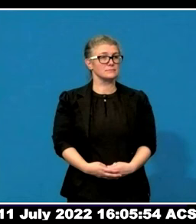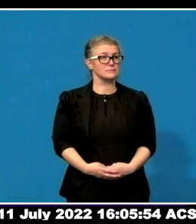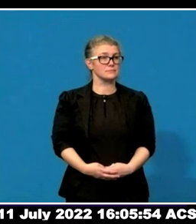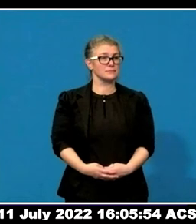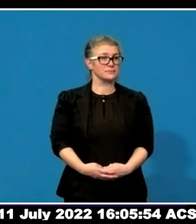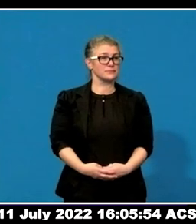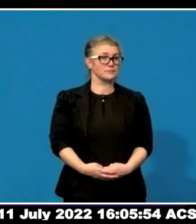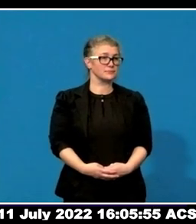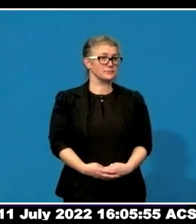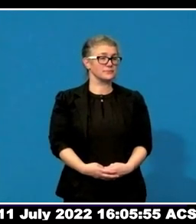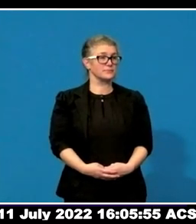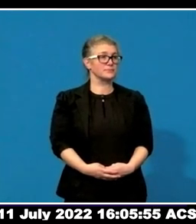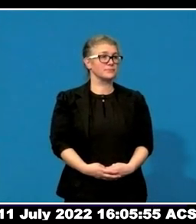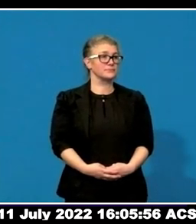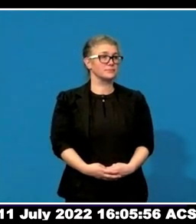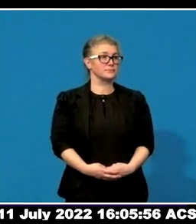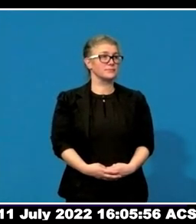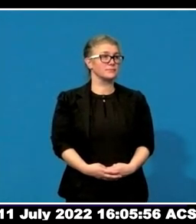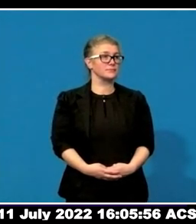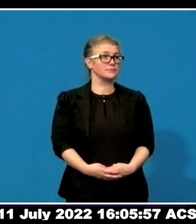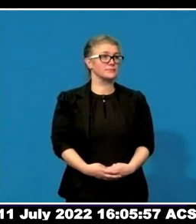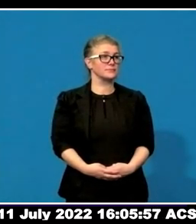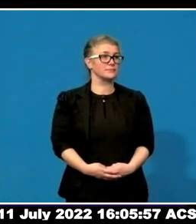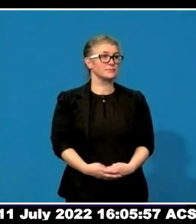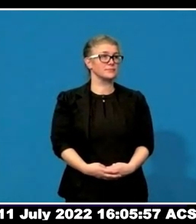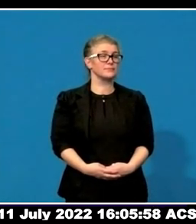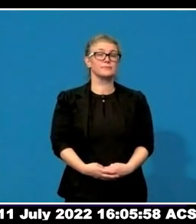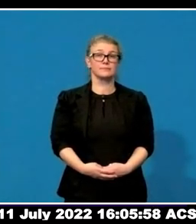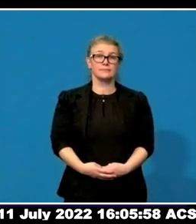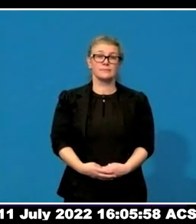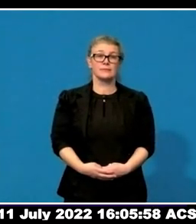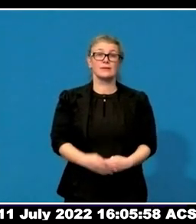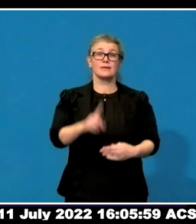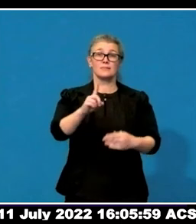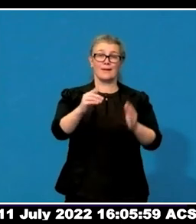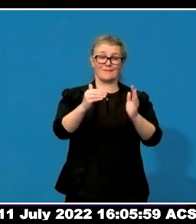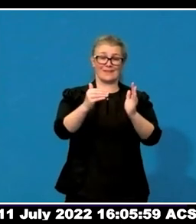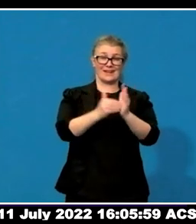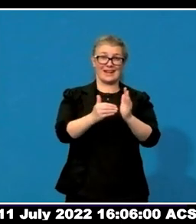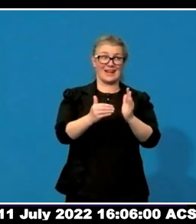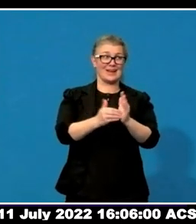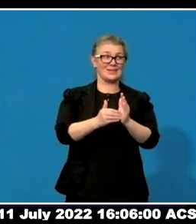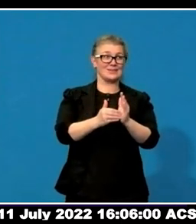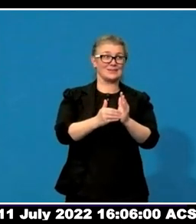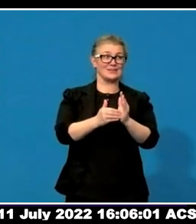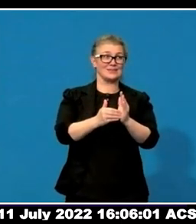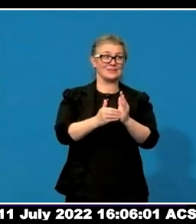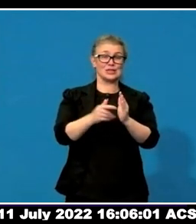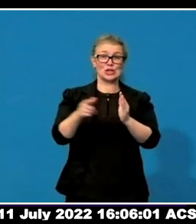In the meantime, are you mentoring our teaching people to develop some